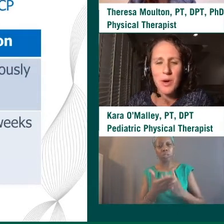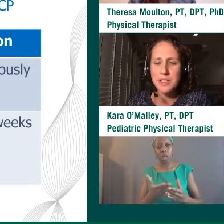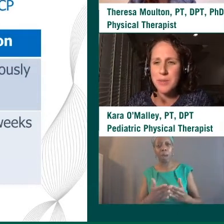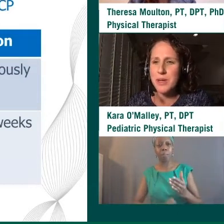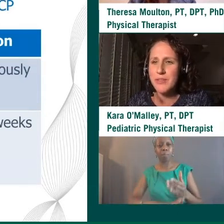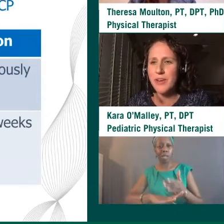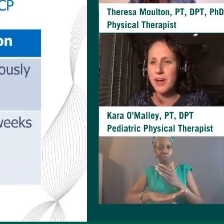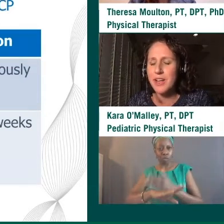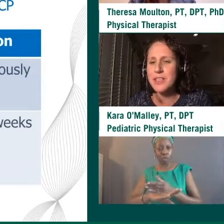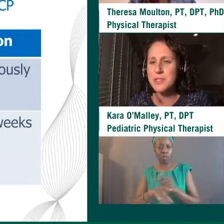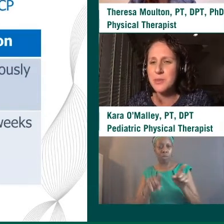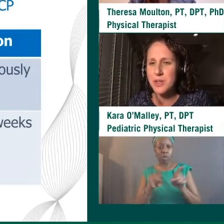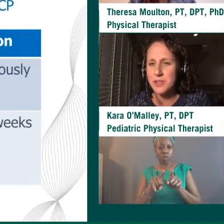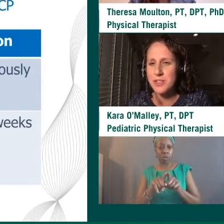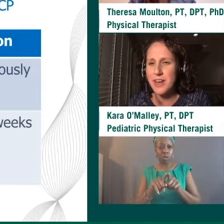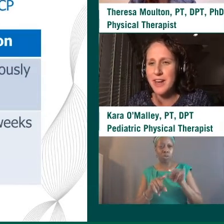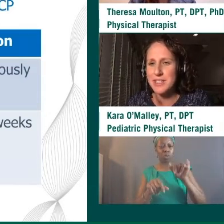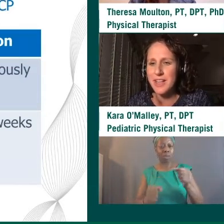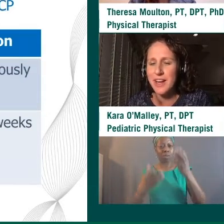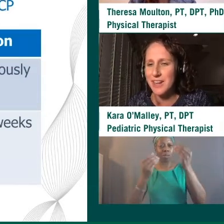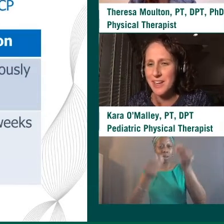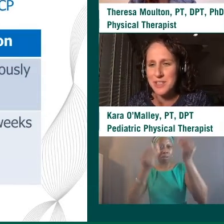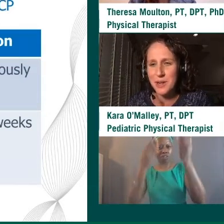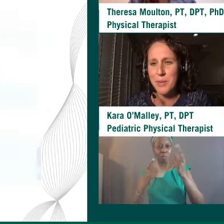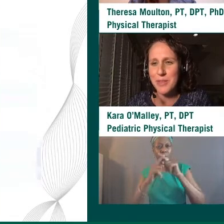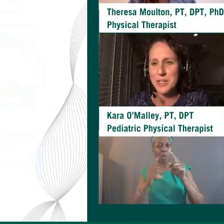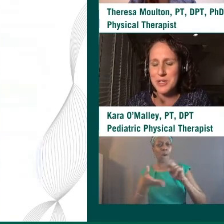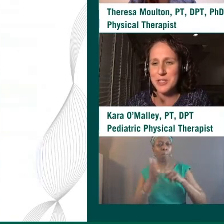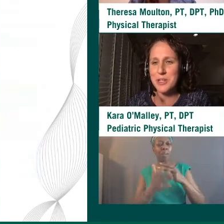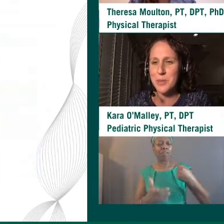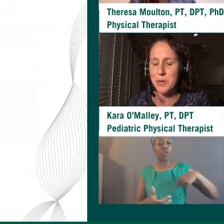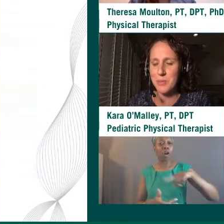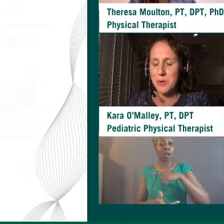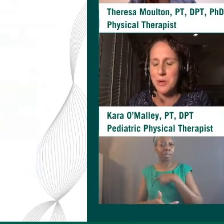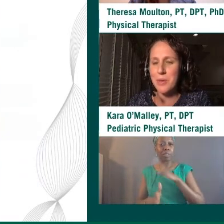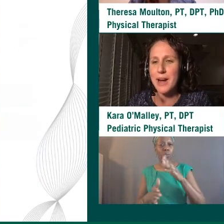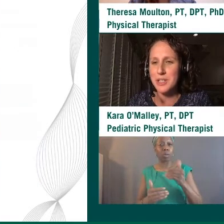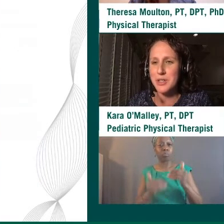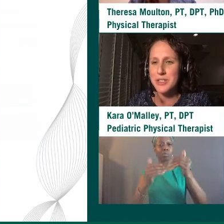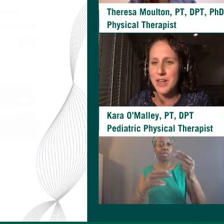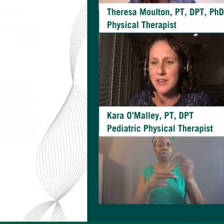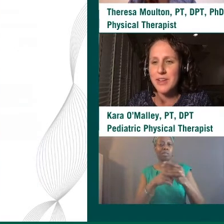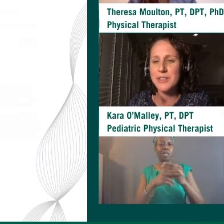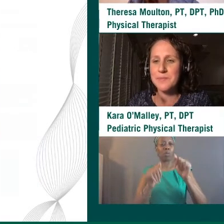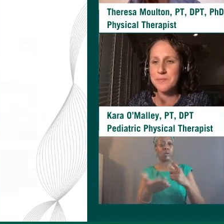what does it mean for us? We'll go to the next slide and kind of talk about that just a little bit more, the practical side of it.